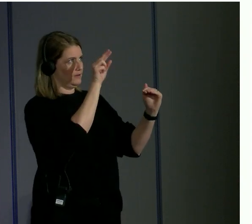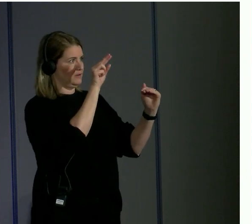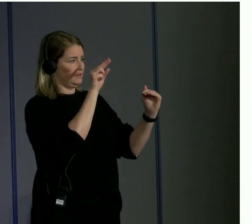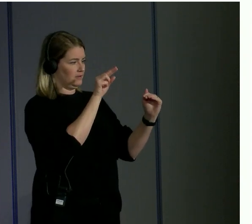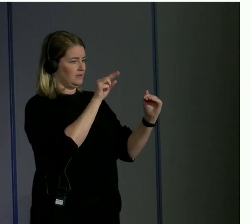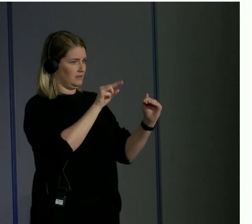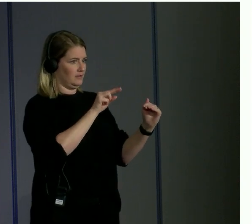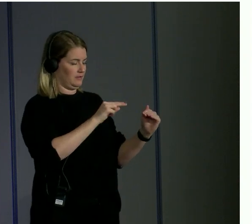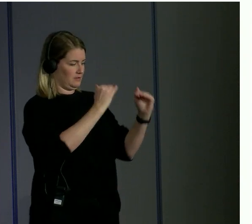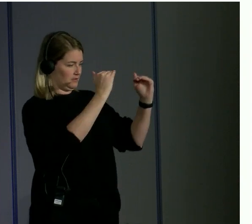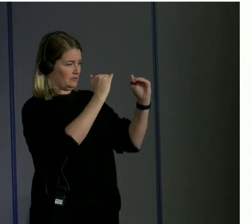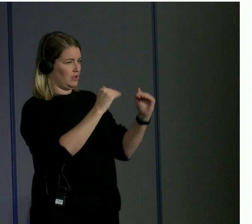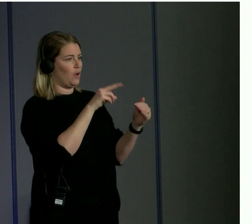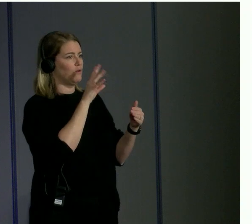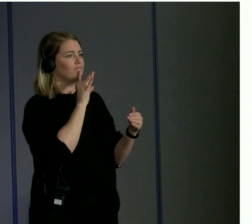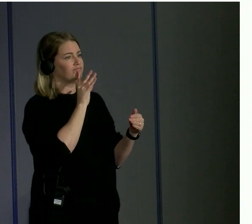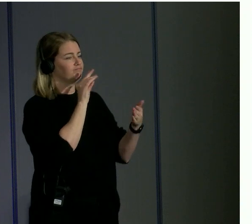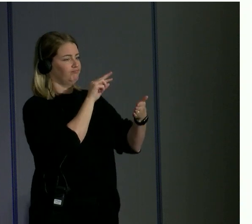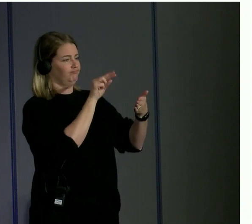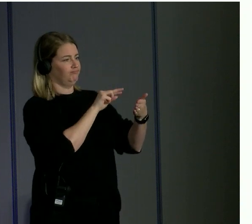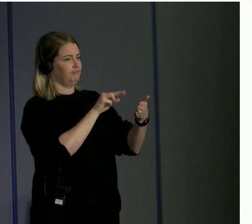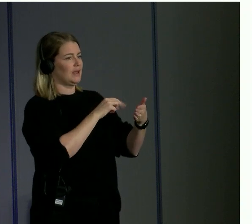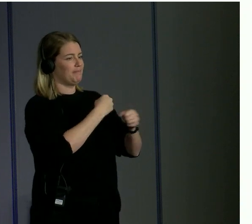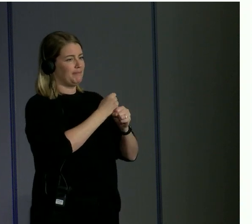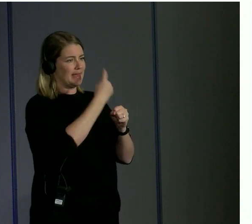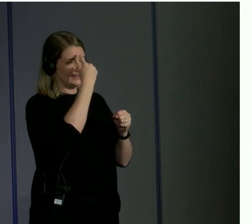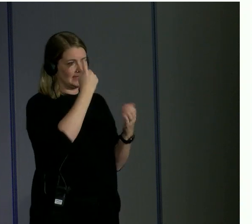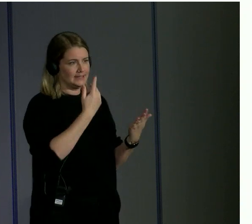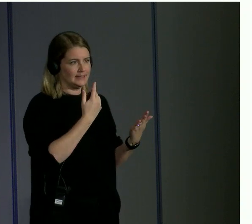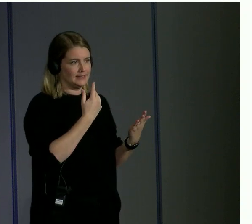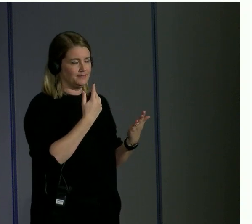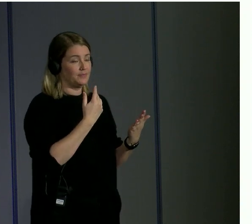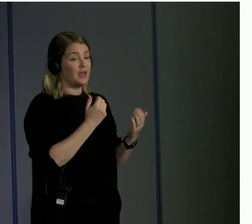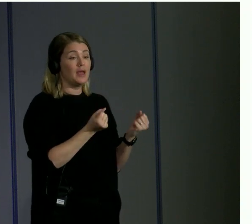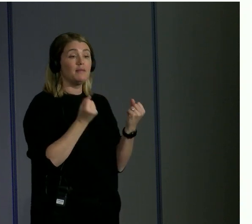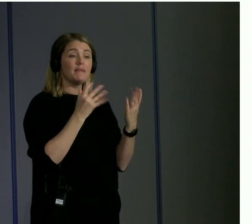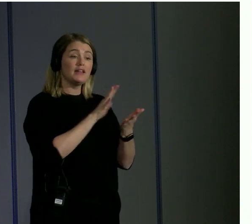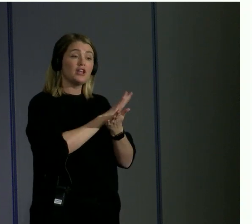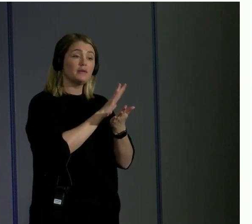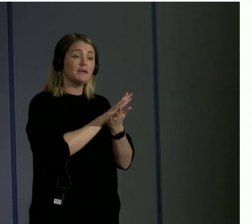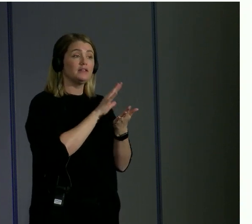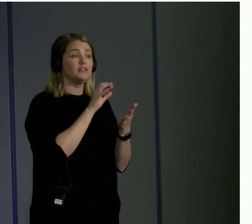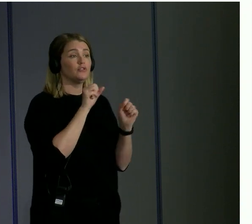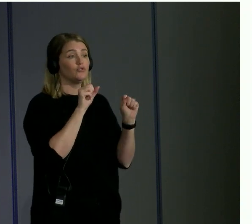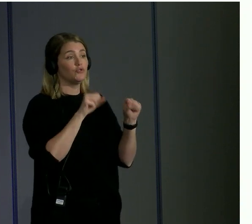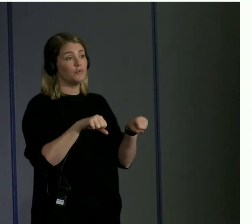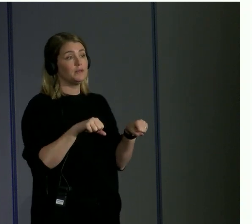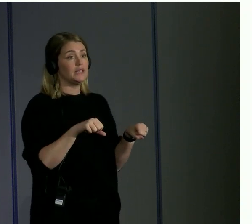they are read in the order that makes the most sense. Now, in many documents, it can be, you can